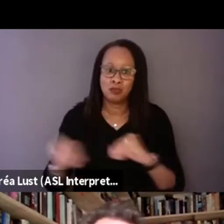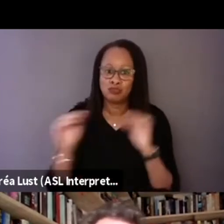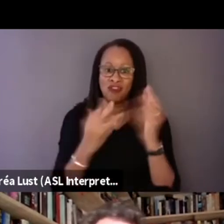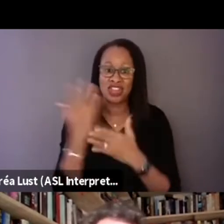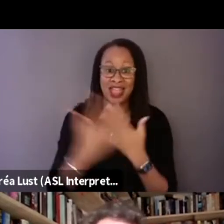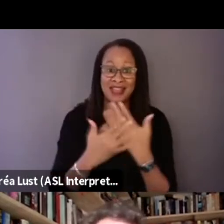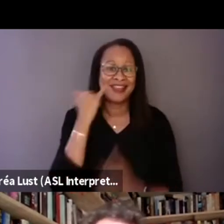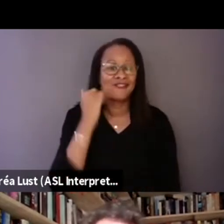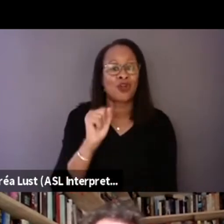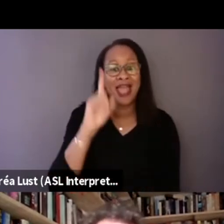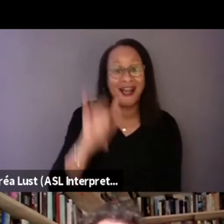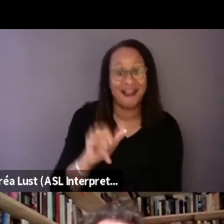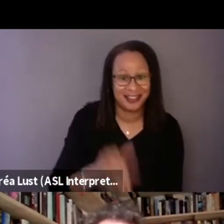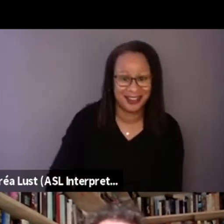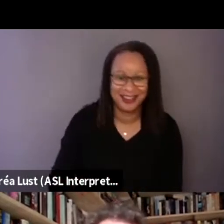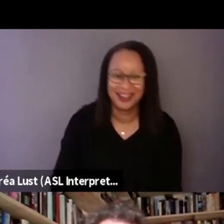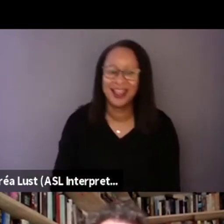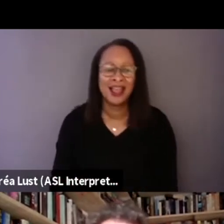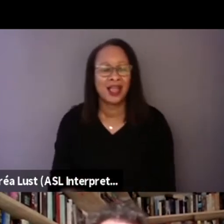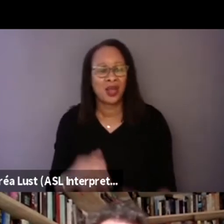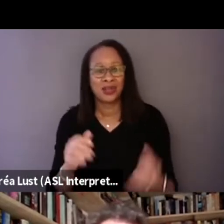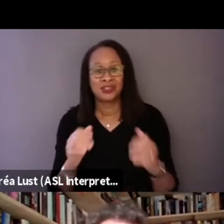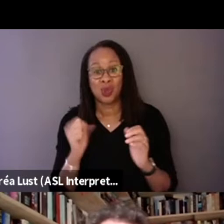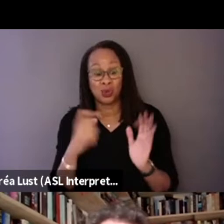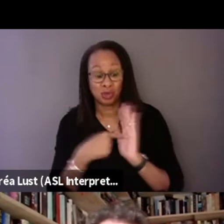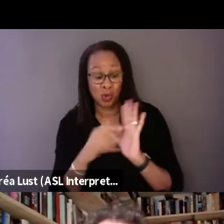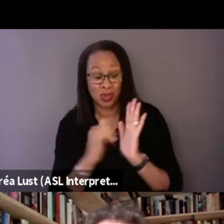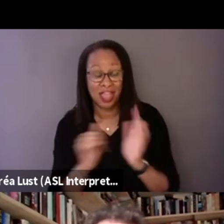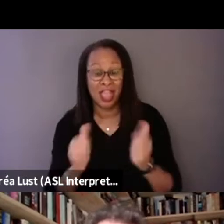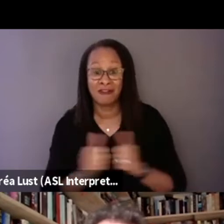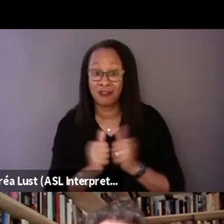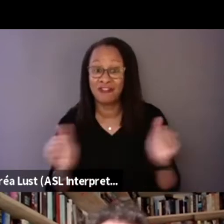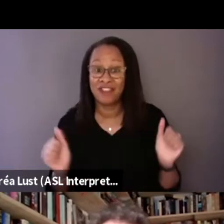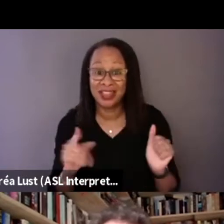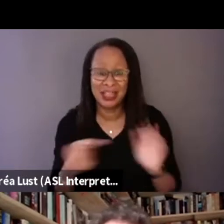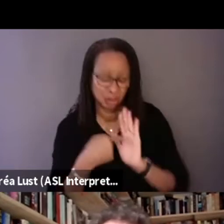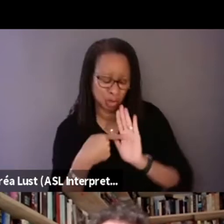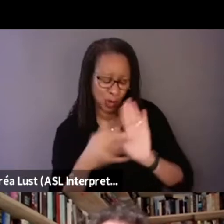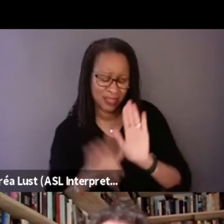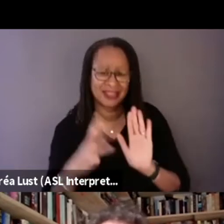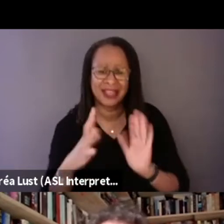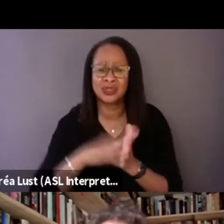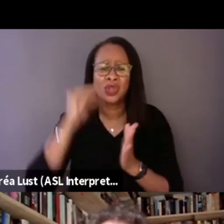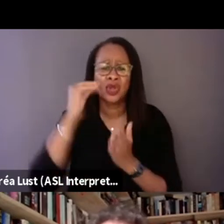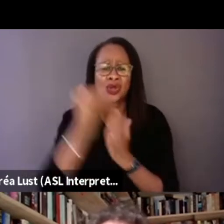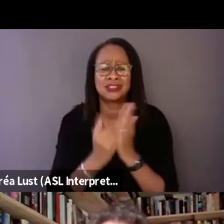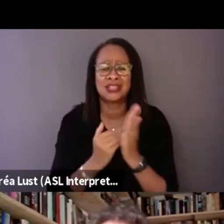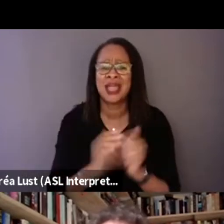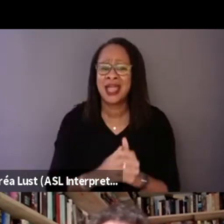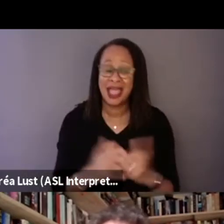So I think revealing that was a learning lesson for me. And, you know, I didn't know anything about ALS going into this movie.